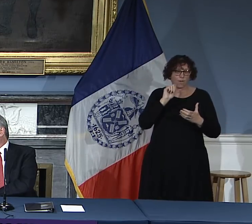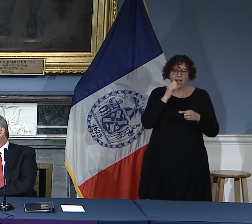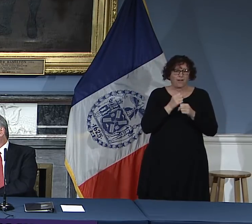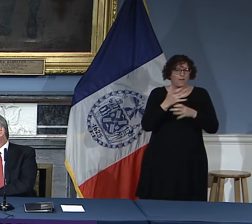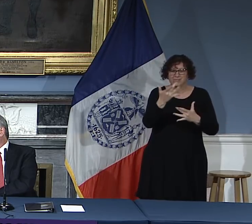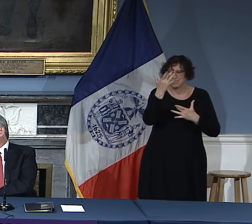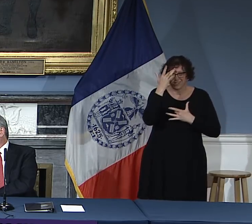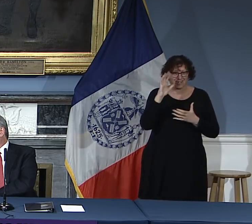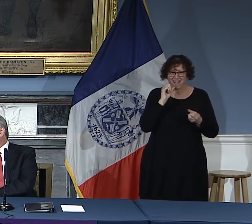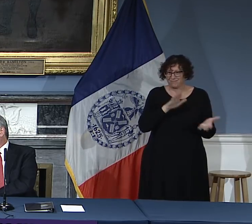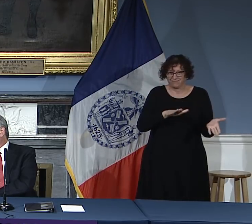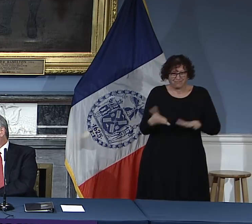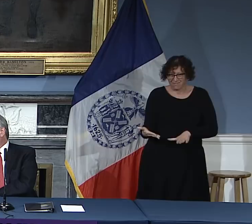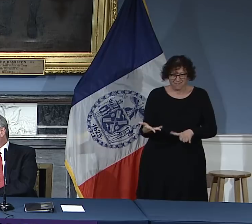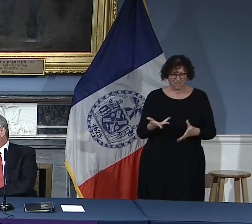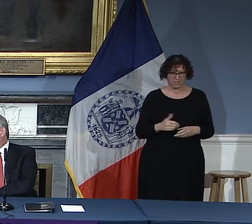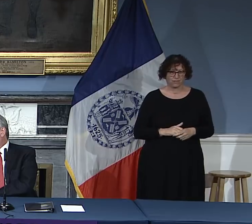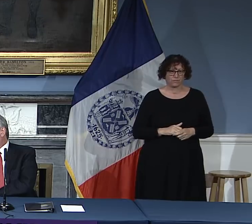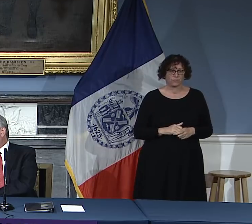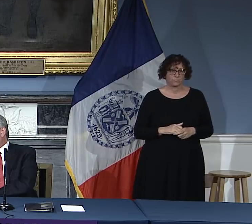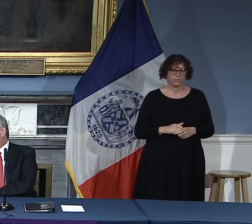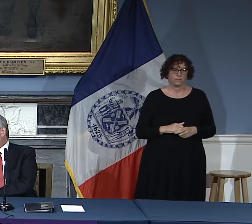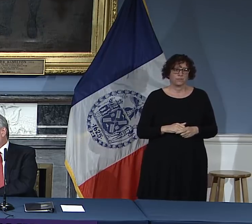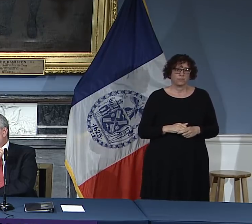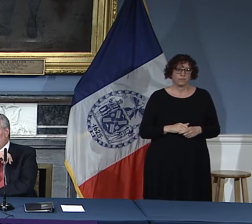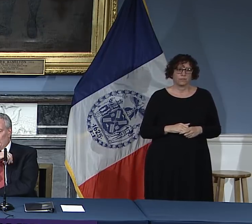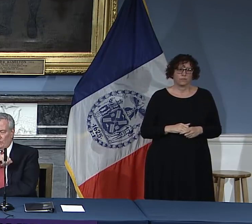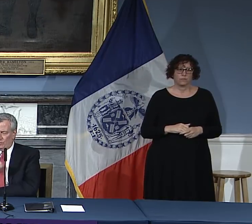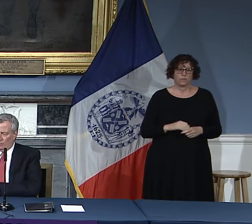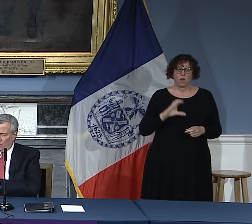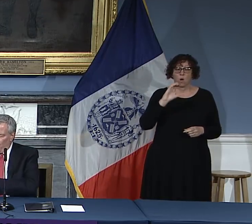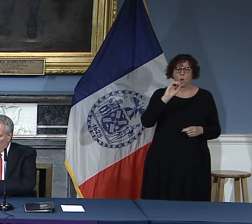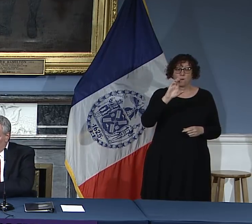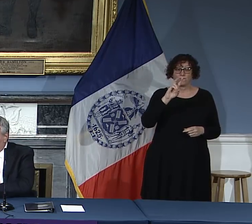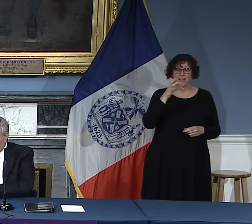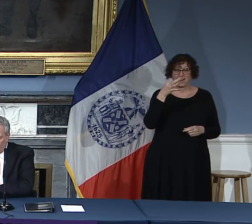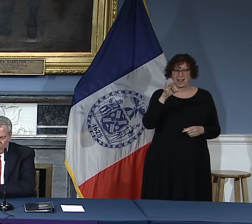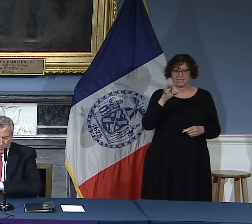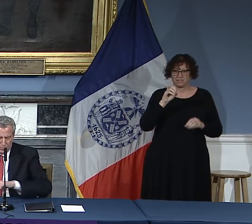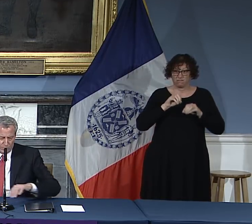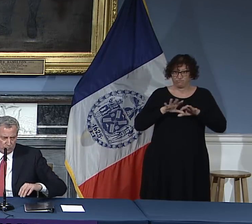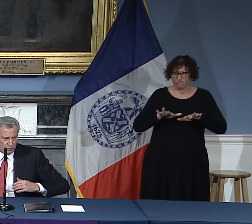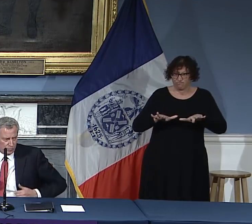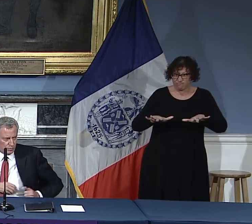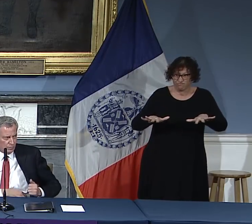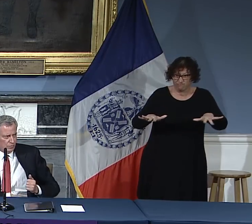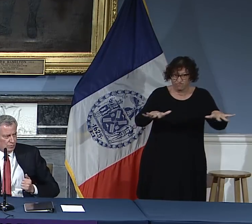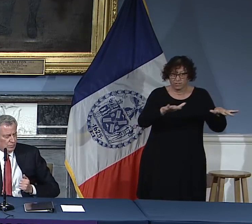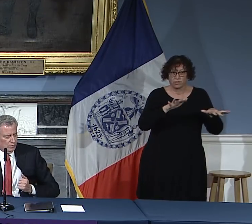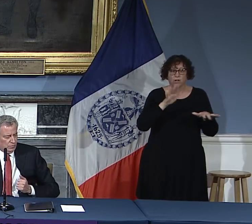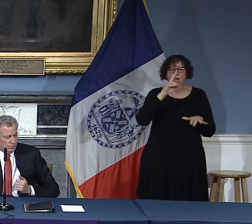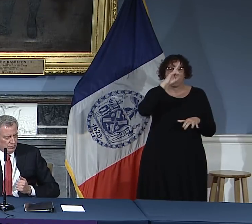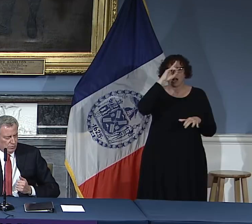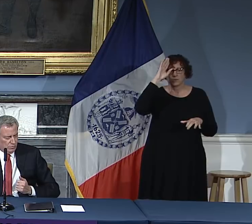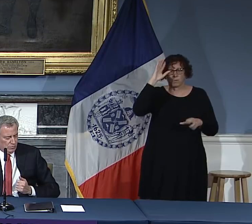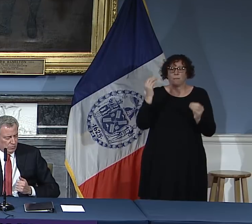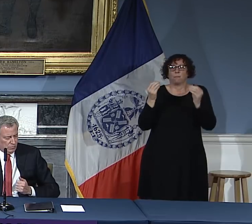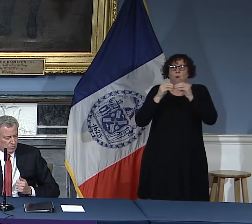MUCH ABOUT PROTECTING OUR RESOURCES TO TARET CODVI-19 AS IT IS TOPR OECTT THOSE PRECIOUS